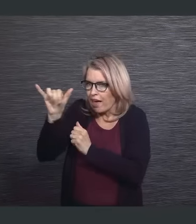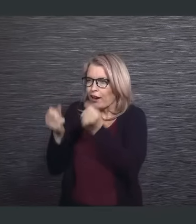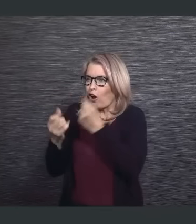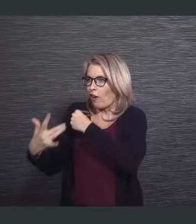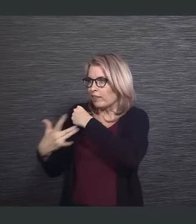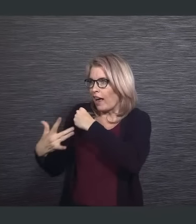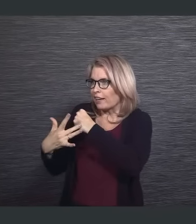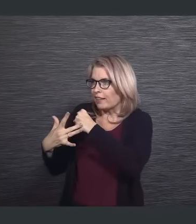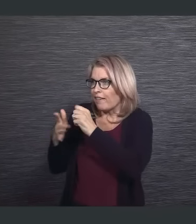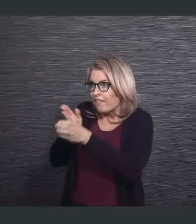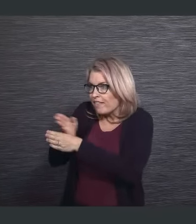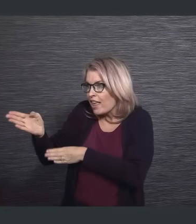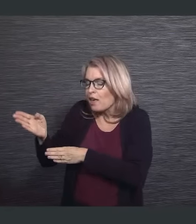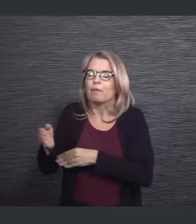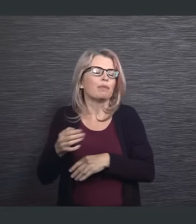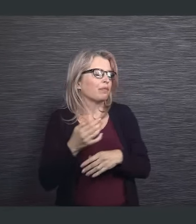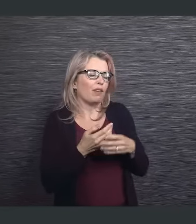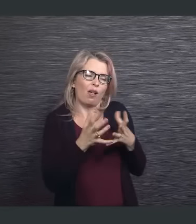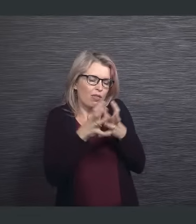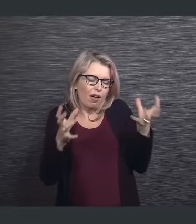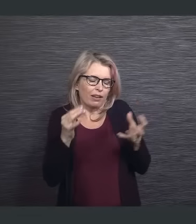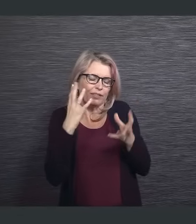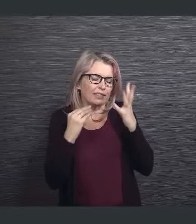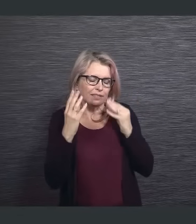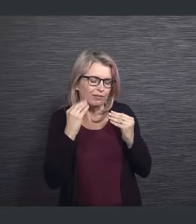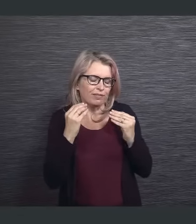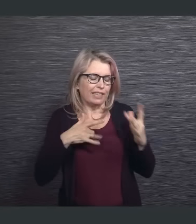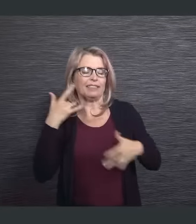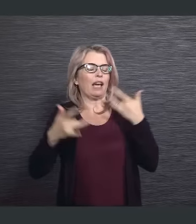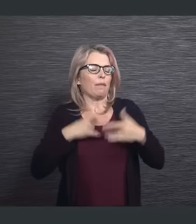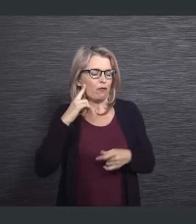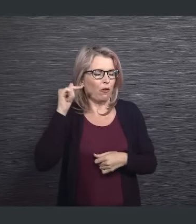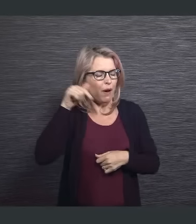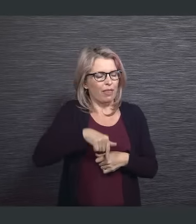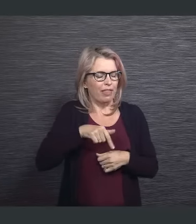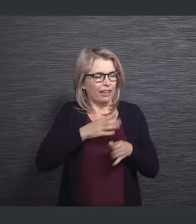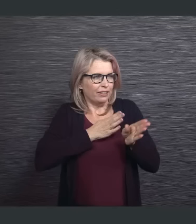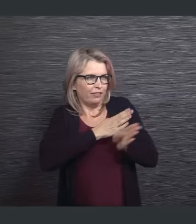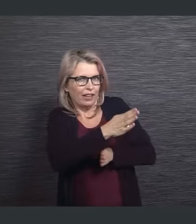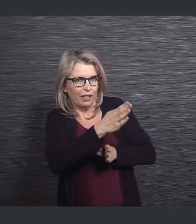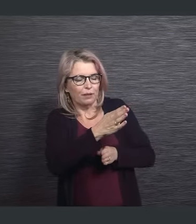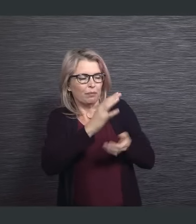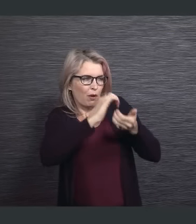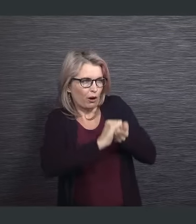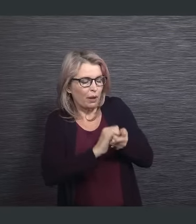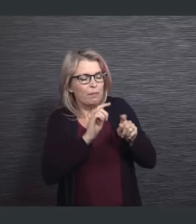Well, there's a lot that excites us about this partnership, but I would just say, Sony Honda Mobility